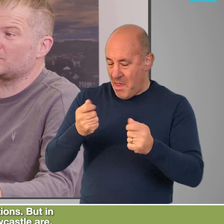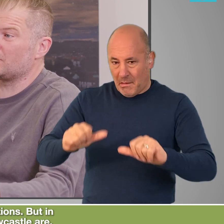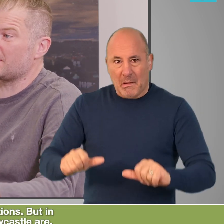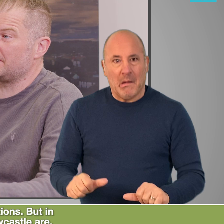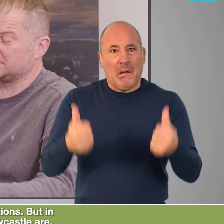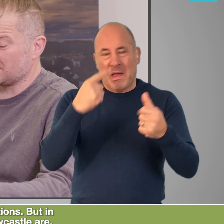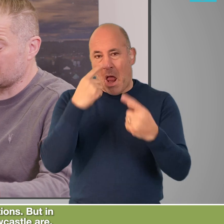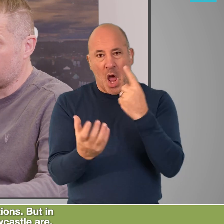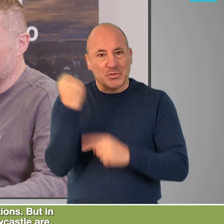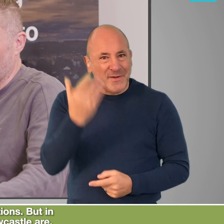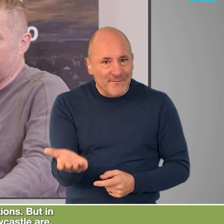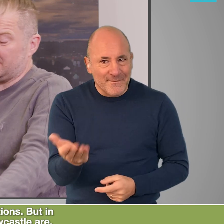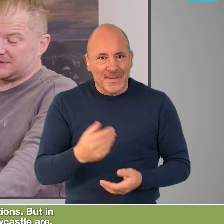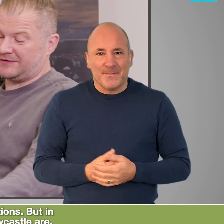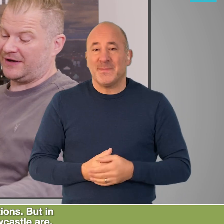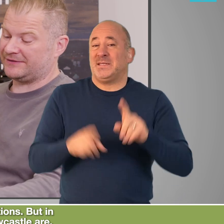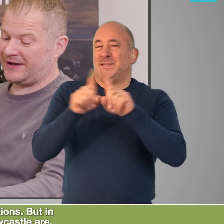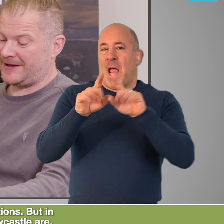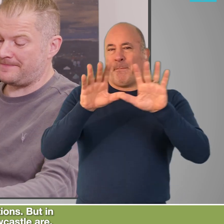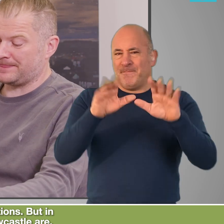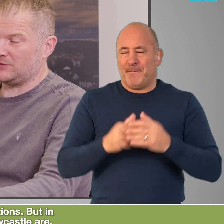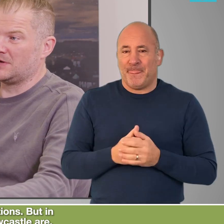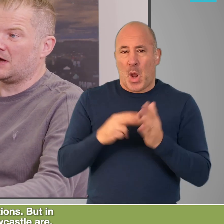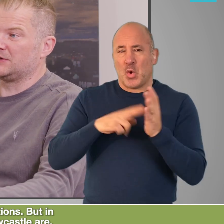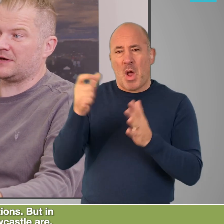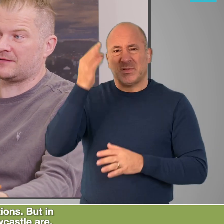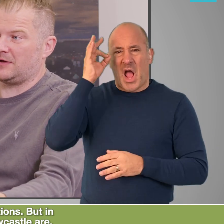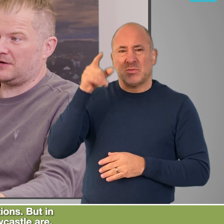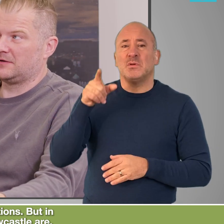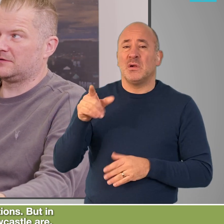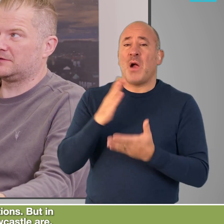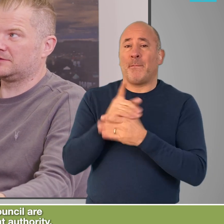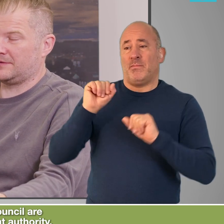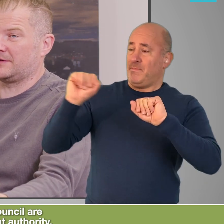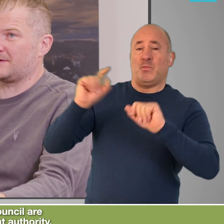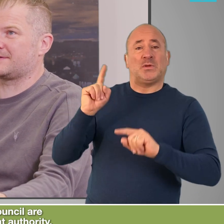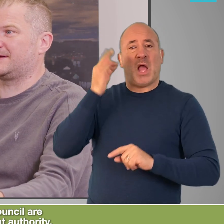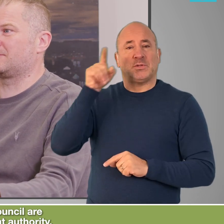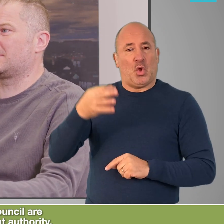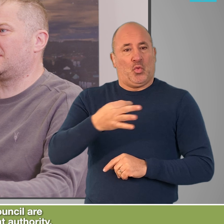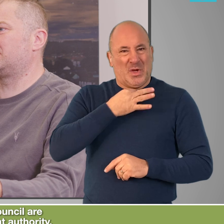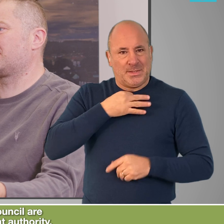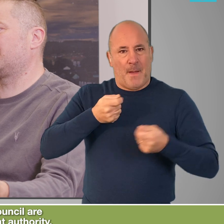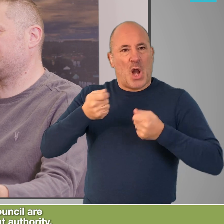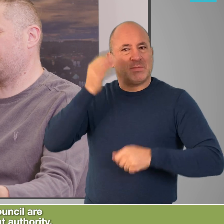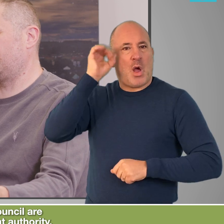some of those ambitions. But in addition to that, Newcastle are, Newcastle City Council are the risk management authority,